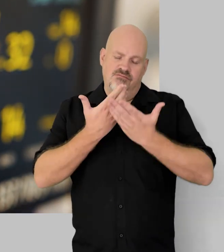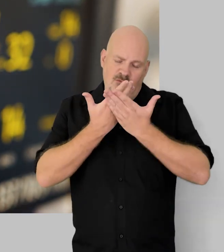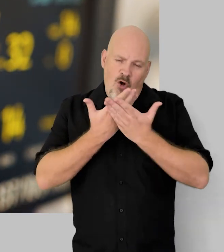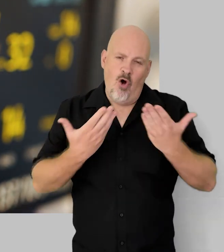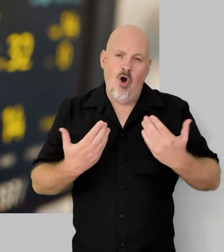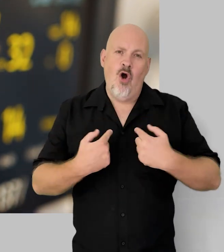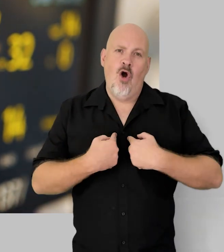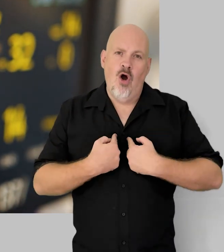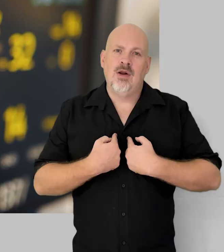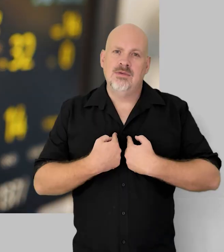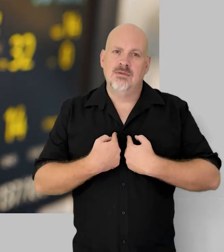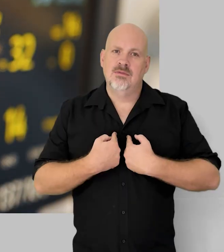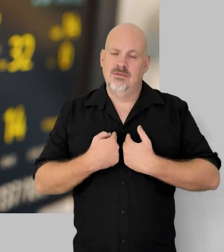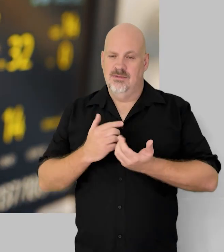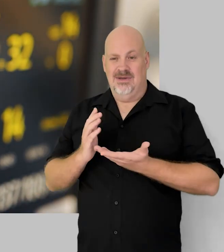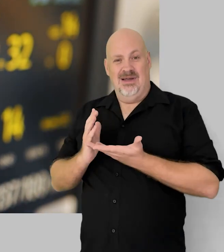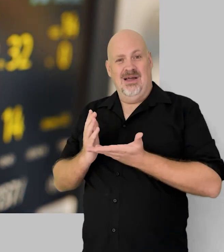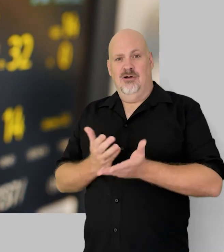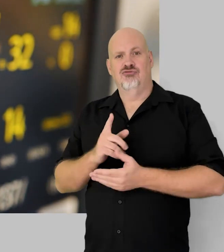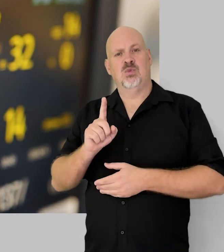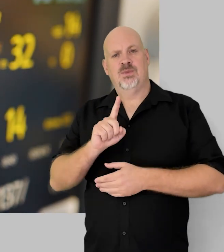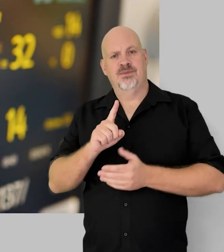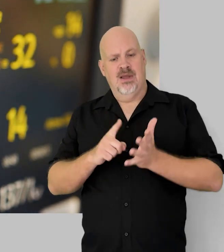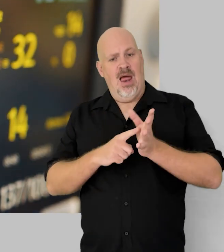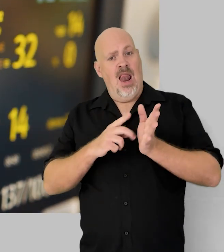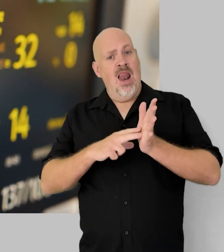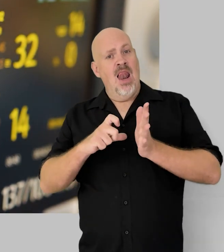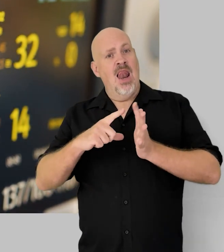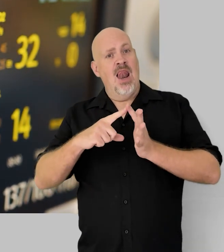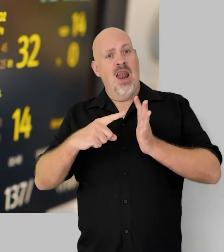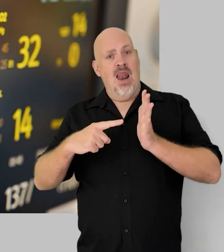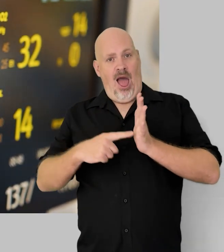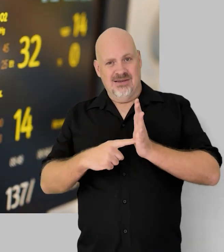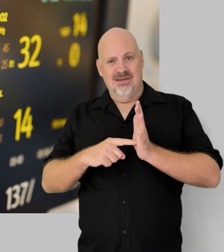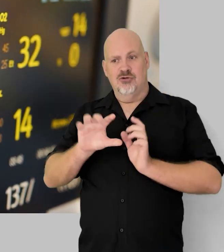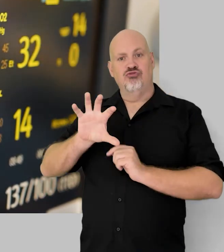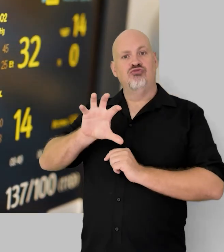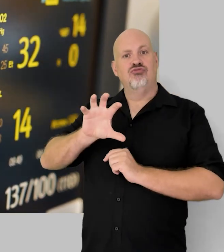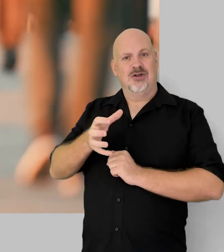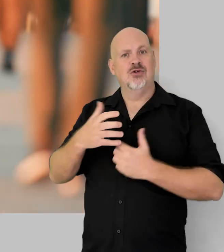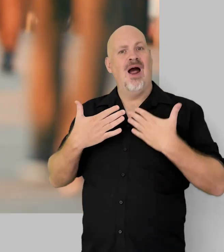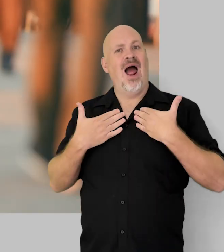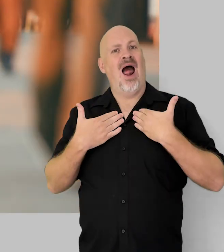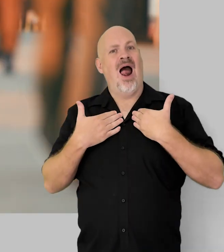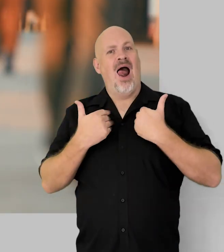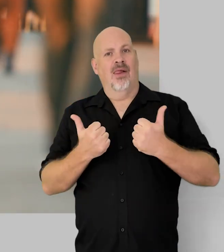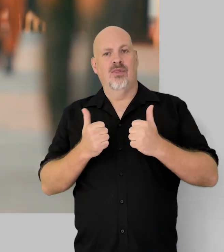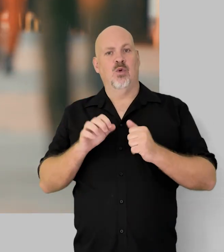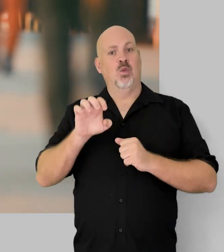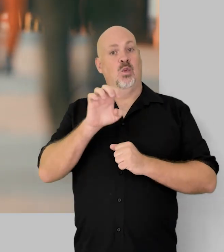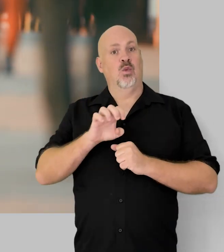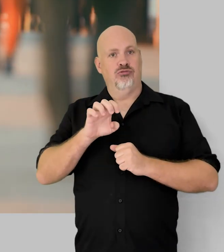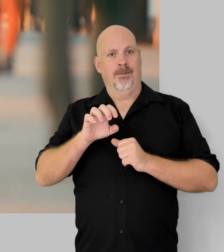I'm deeply honoured to introduce the Lancet Regional Health Europe Series on Inequalities